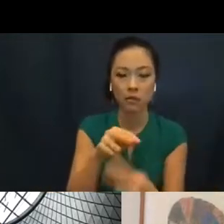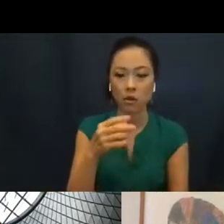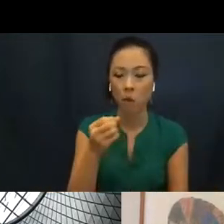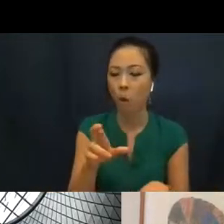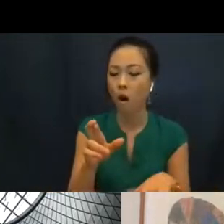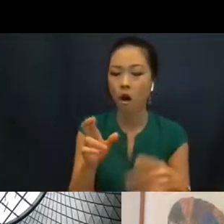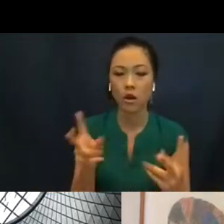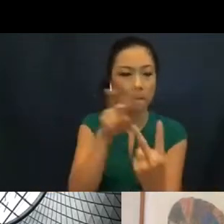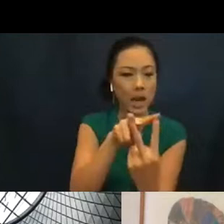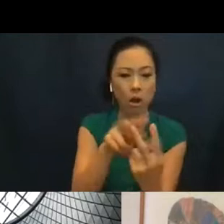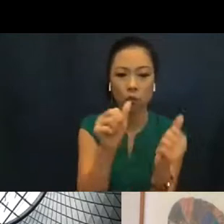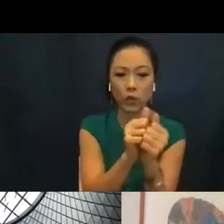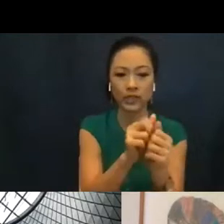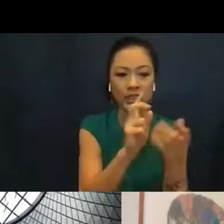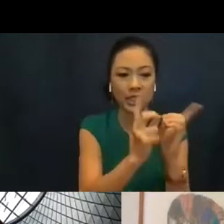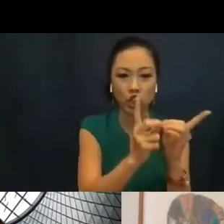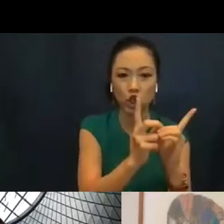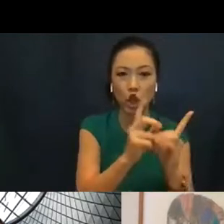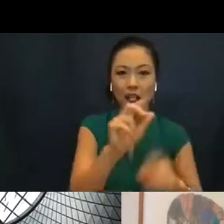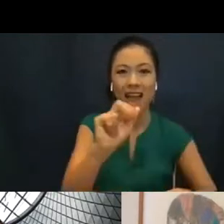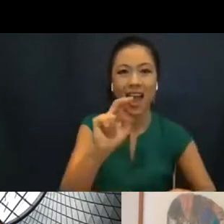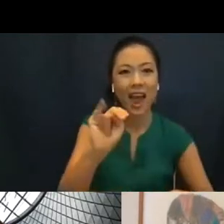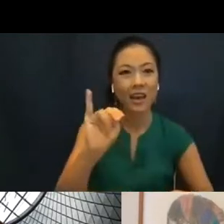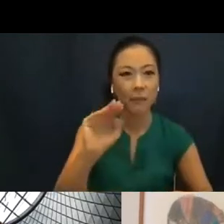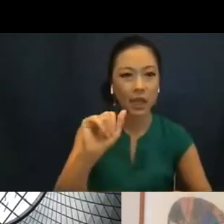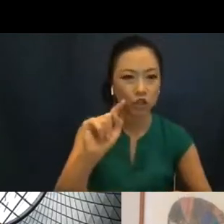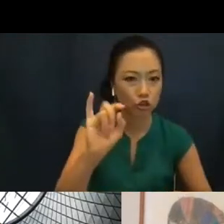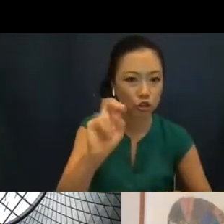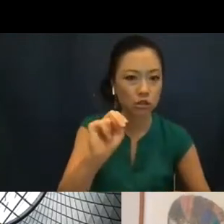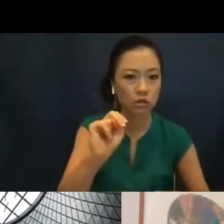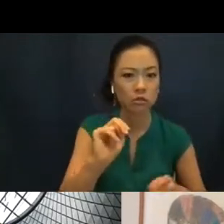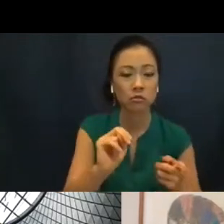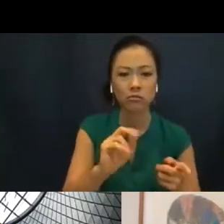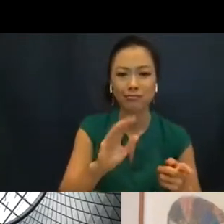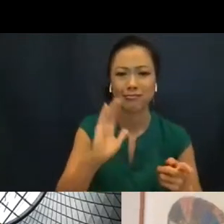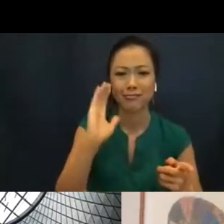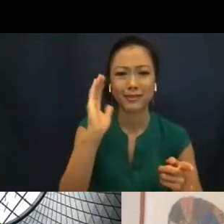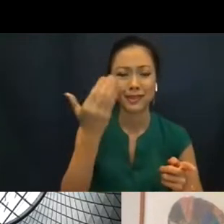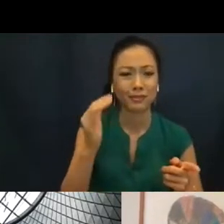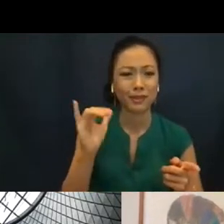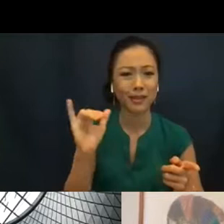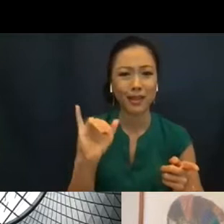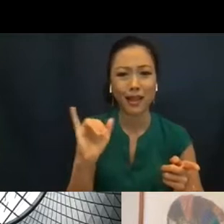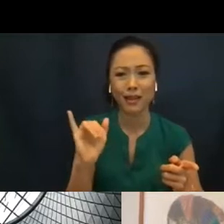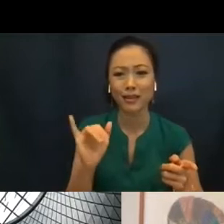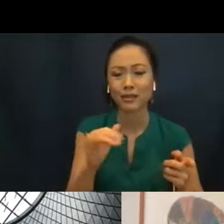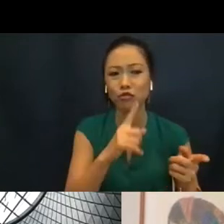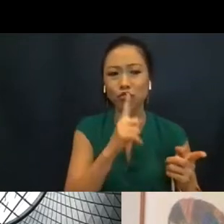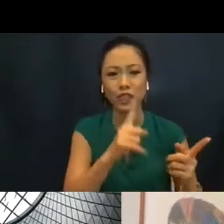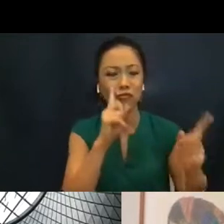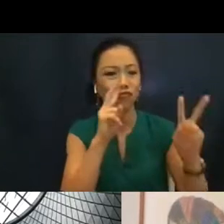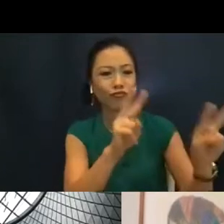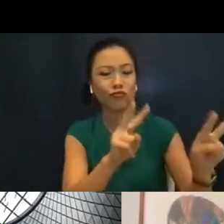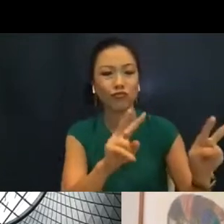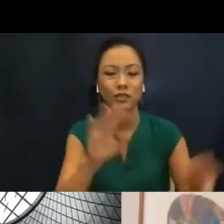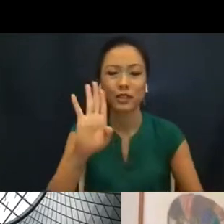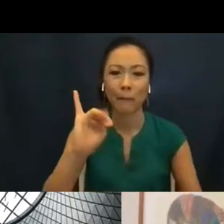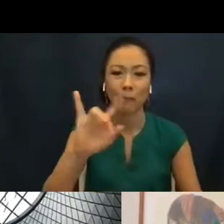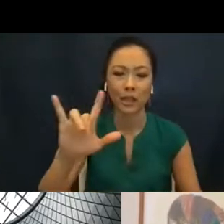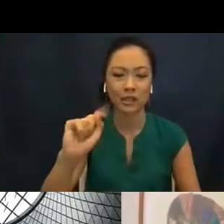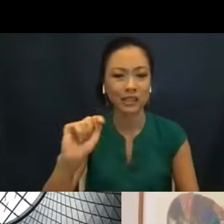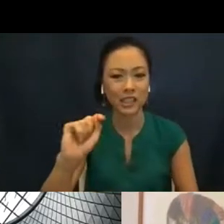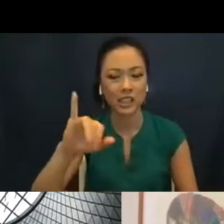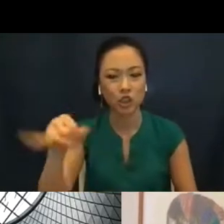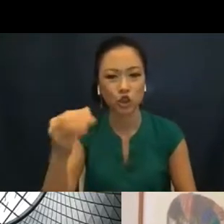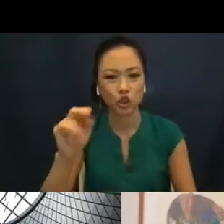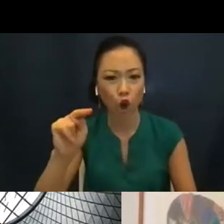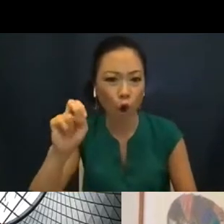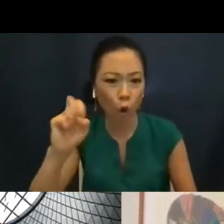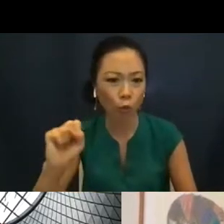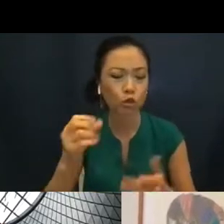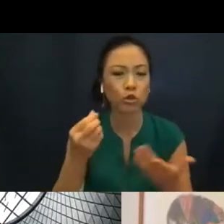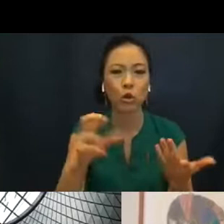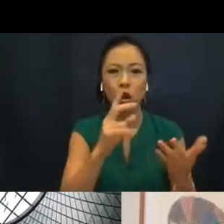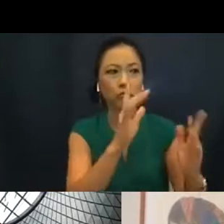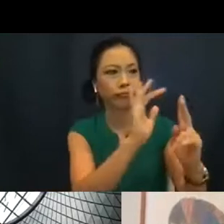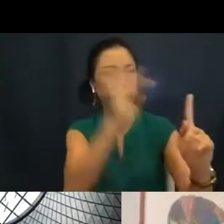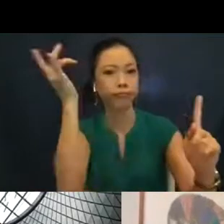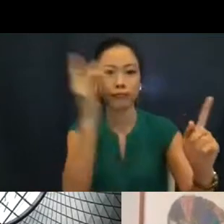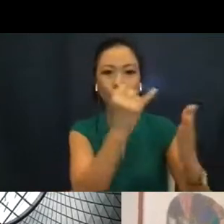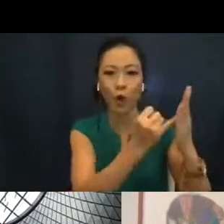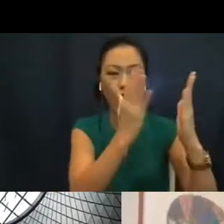the most revered examples, Cunninham's Biped or Bill T. Jones's the ghost catching, are the things that when I'm teaching a freshman seminar that is my